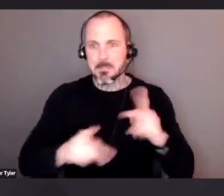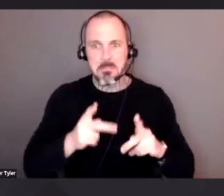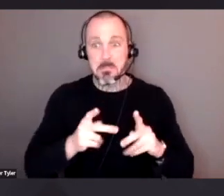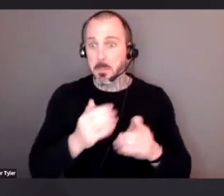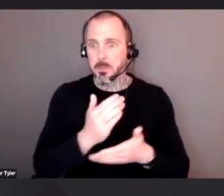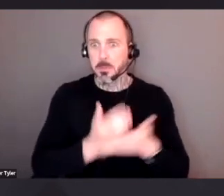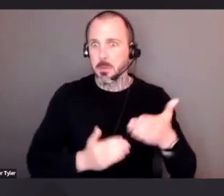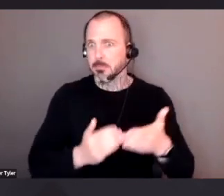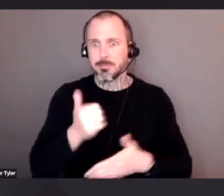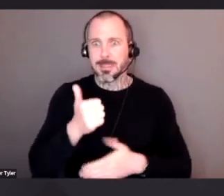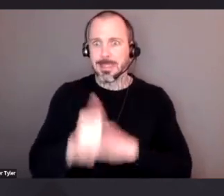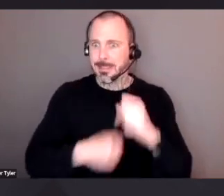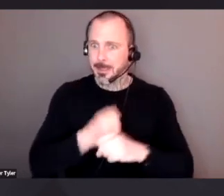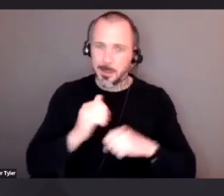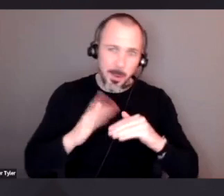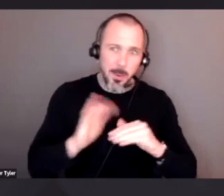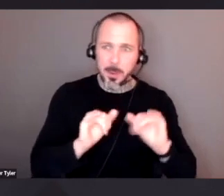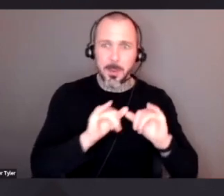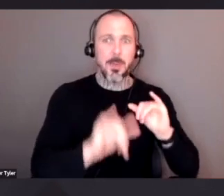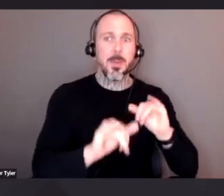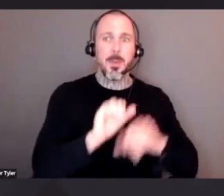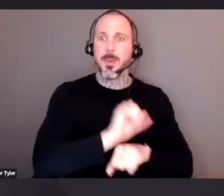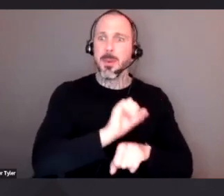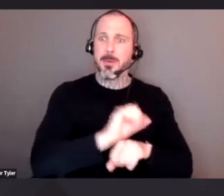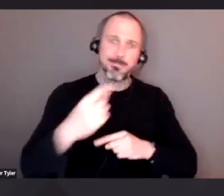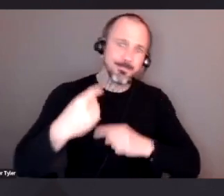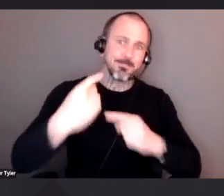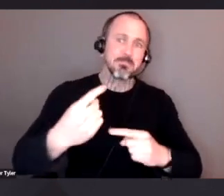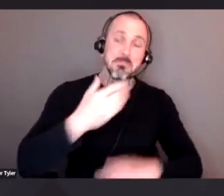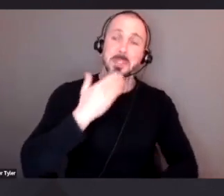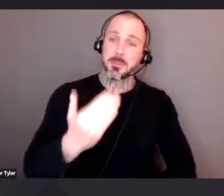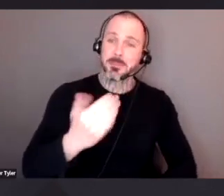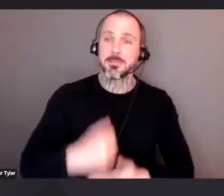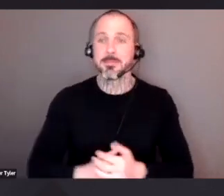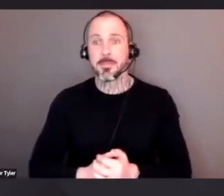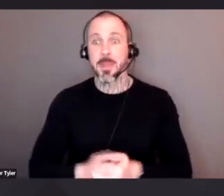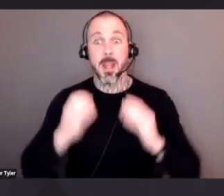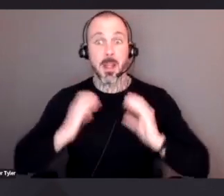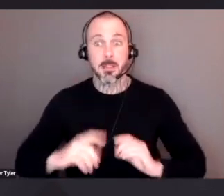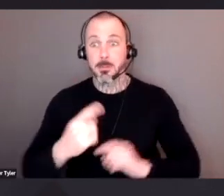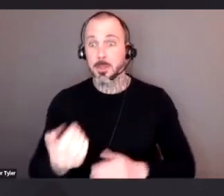or thanking me for our inclusive culture. This has helped our image in the community and helped our sales and really strengthen